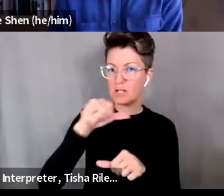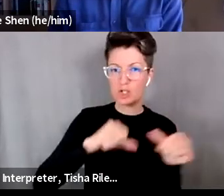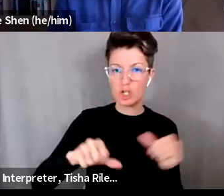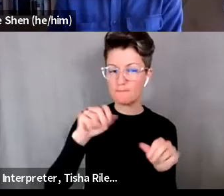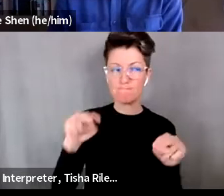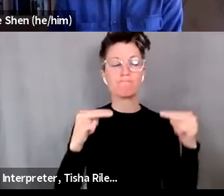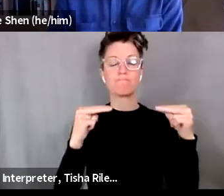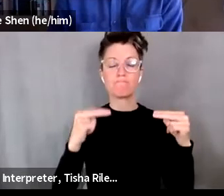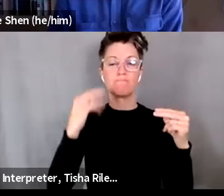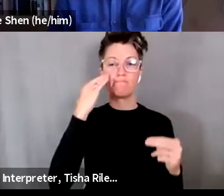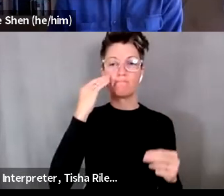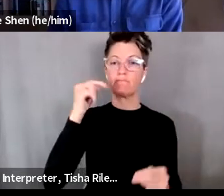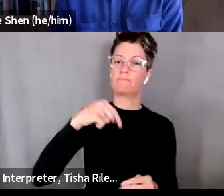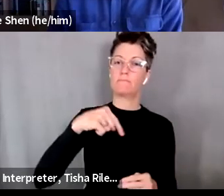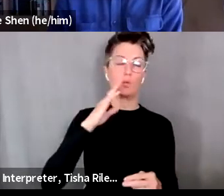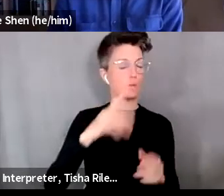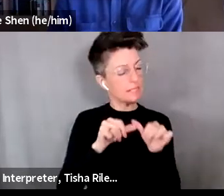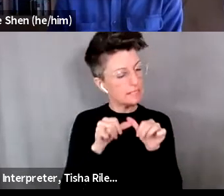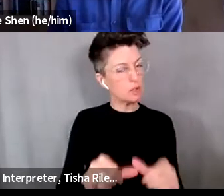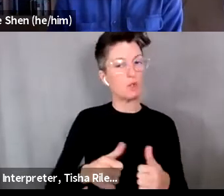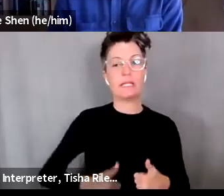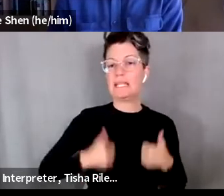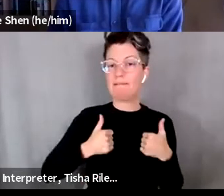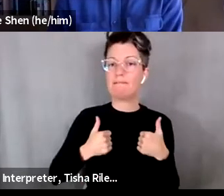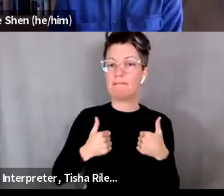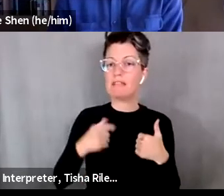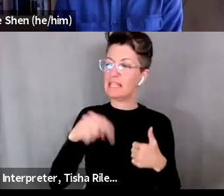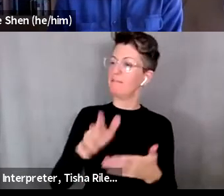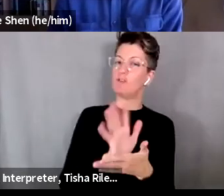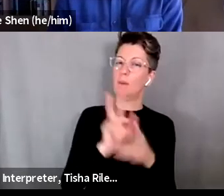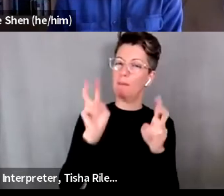and that this would live on to help other people who were going through this.